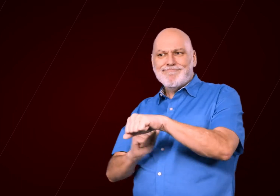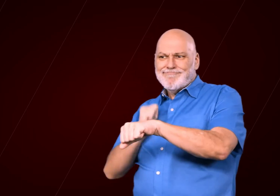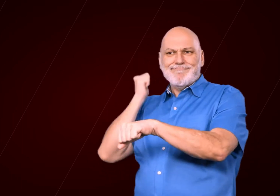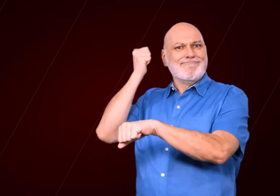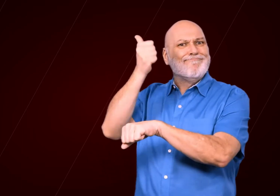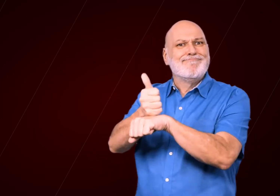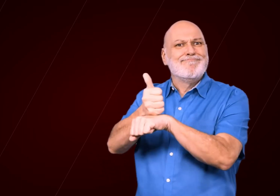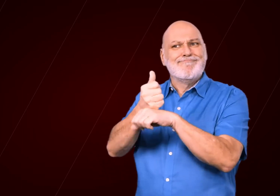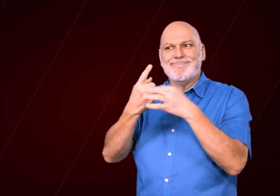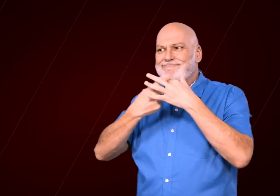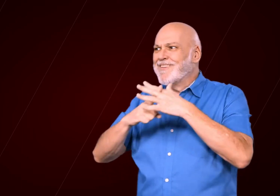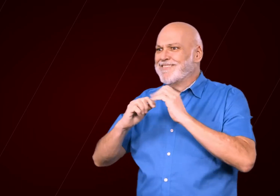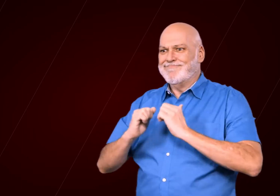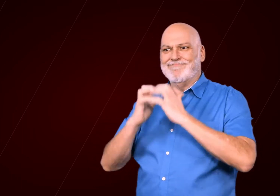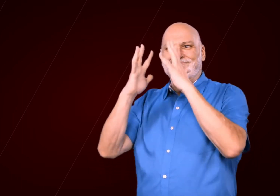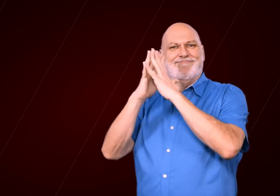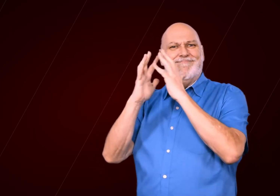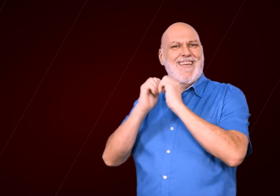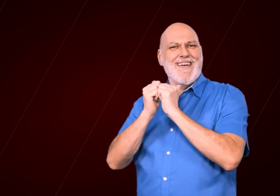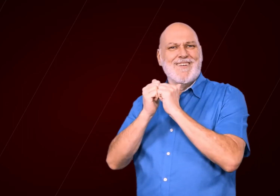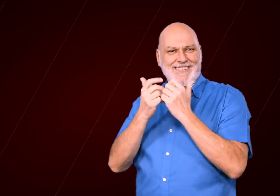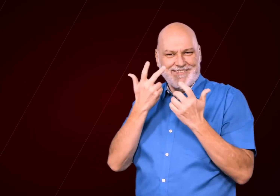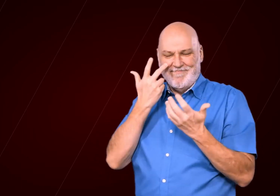How did it all start?